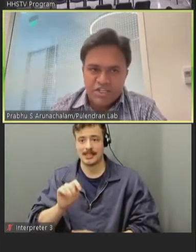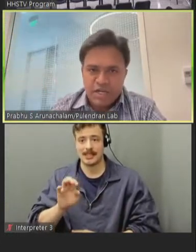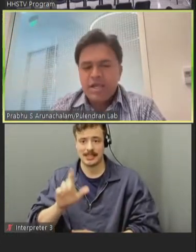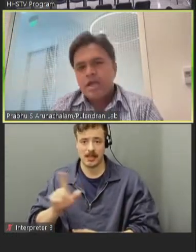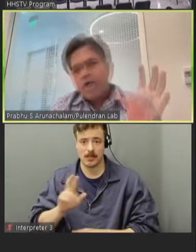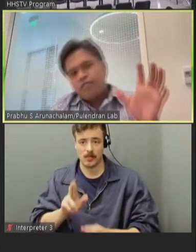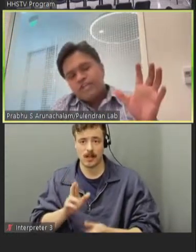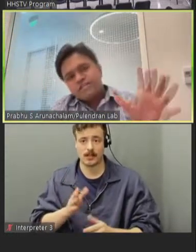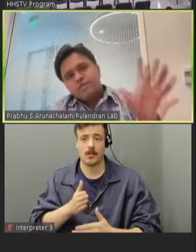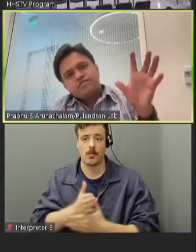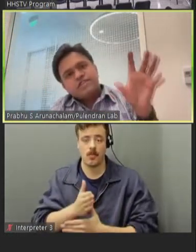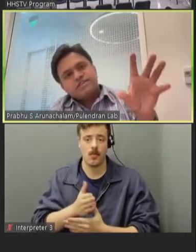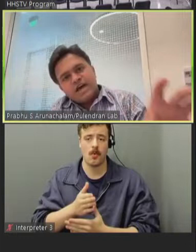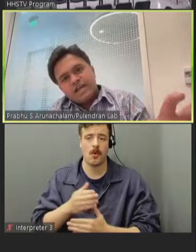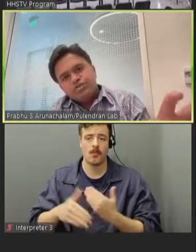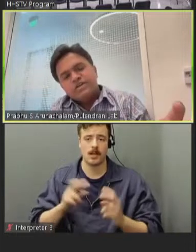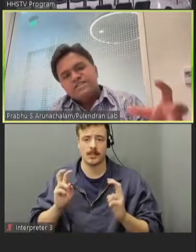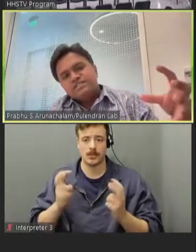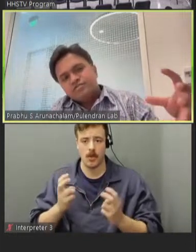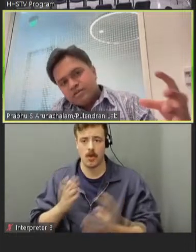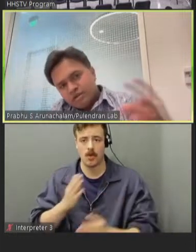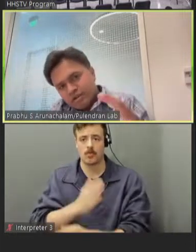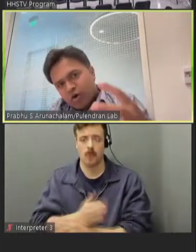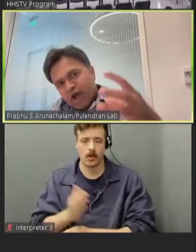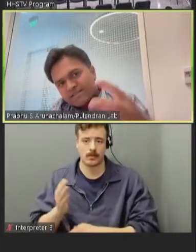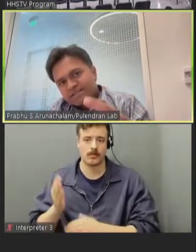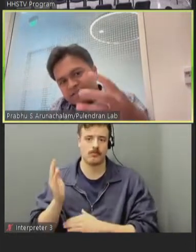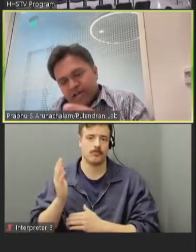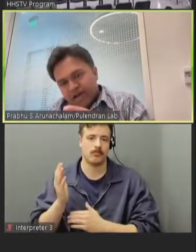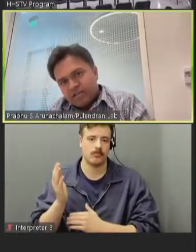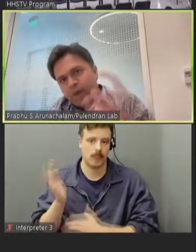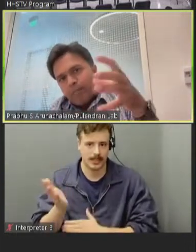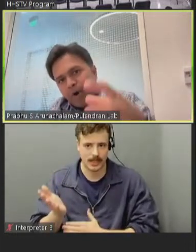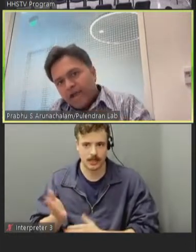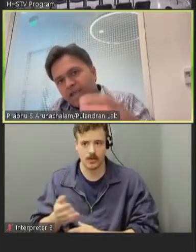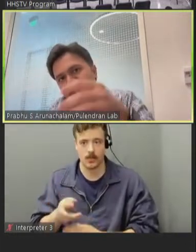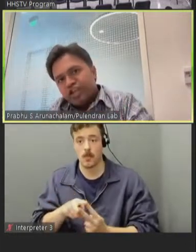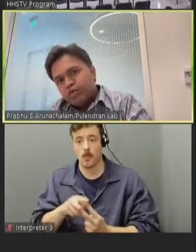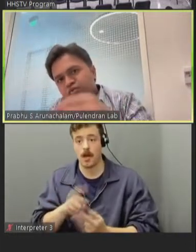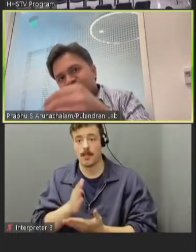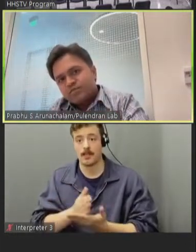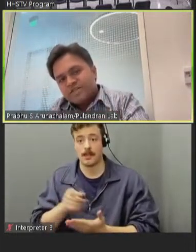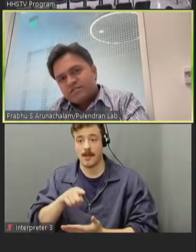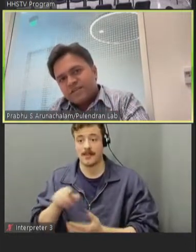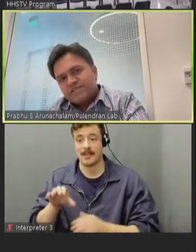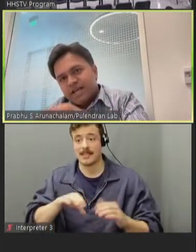Whether some of these adjuvants, you know, access that by inducing specific cell,